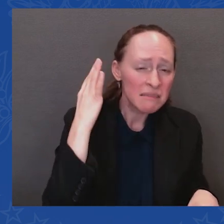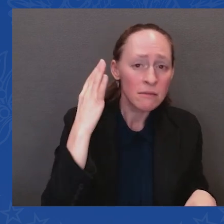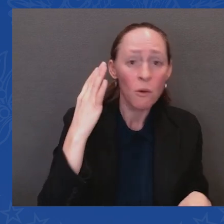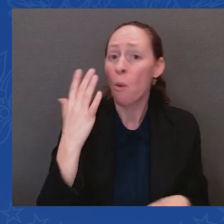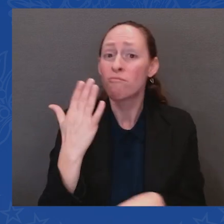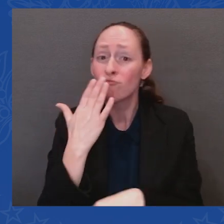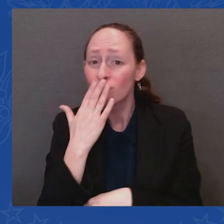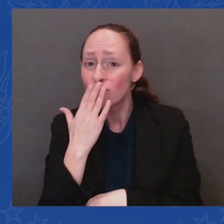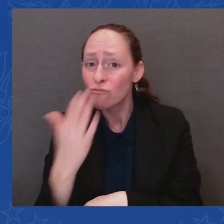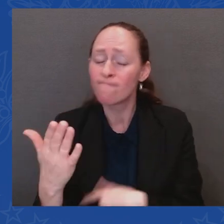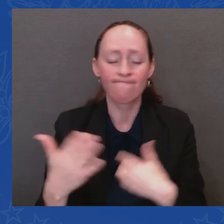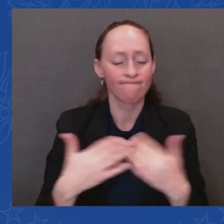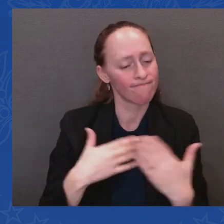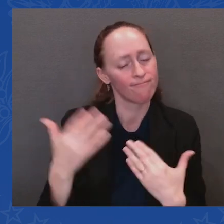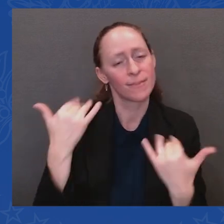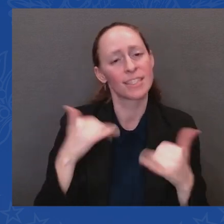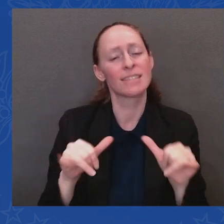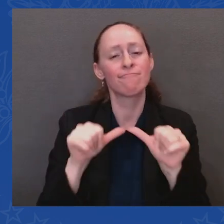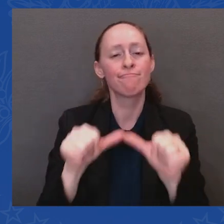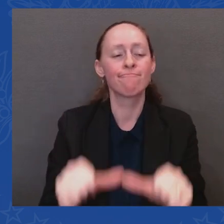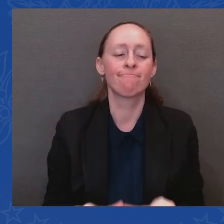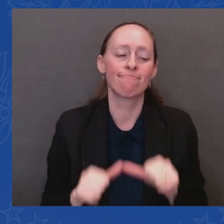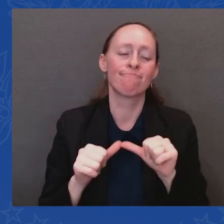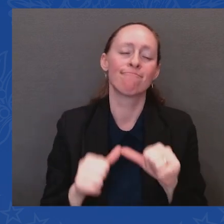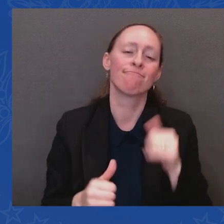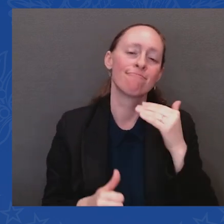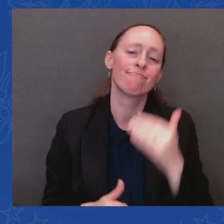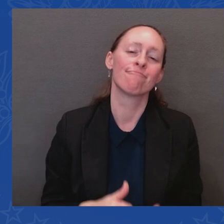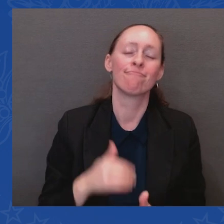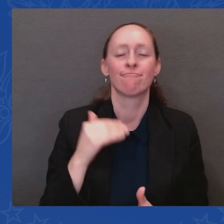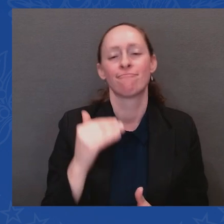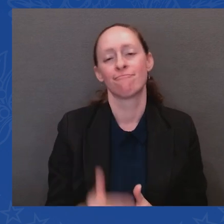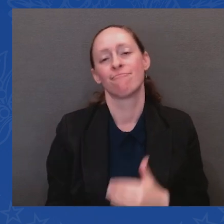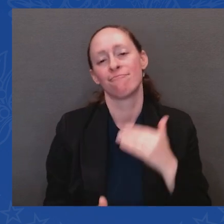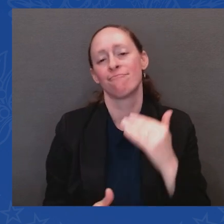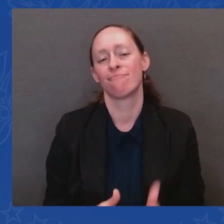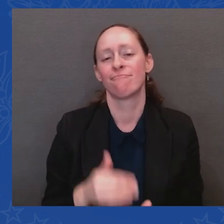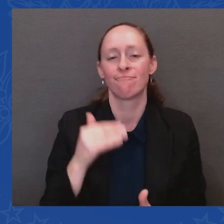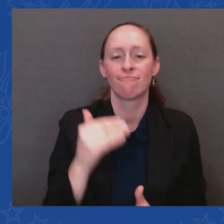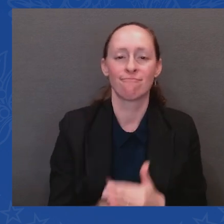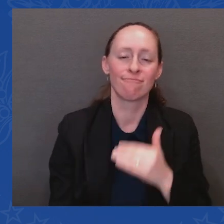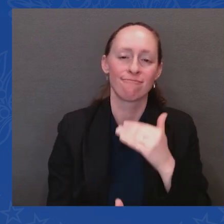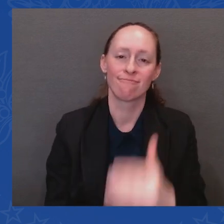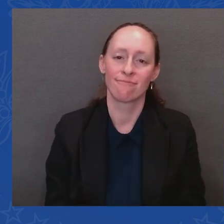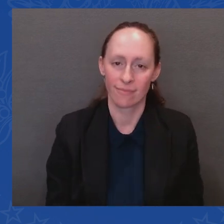Each page of America's history is etched with the sacrifice of our armed forces.